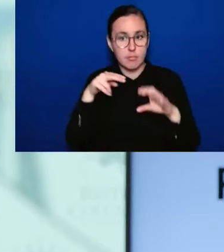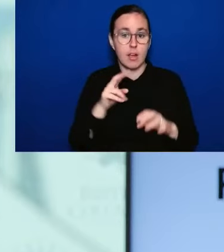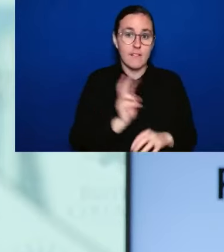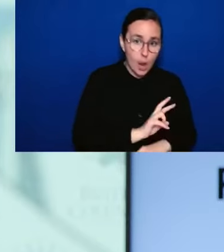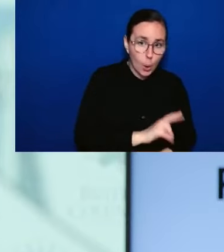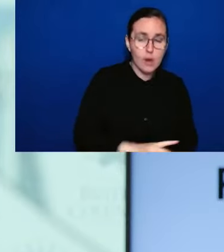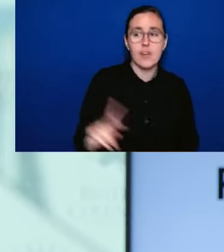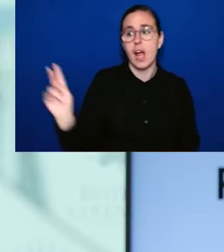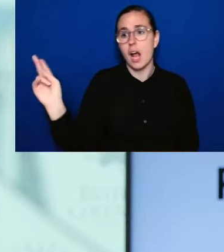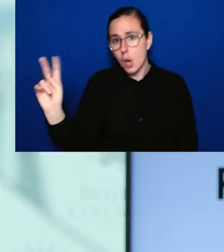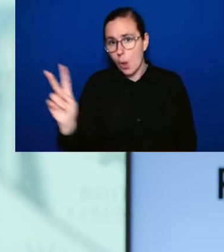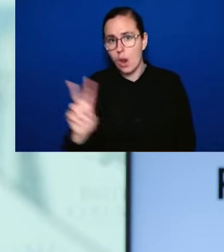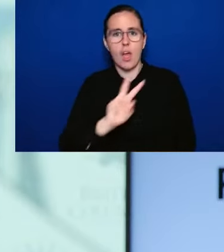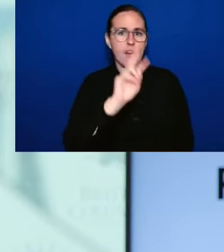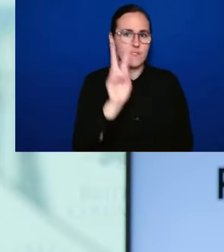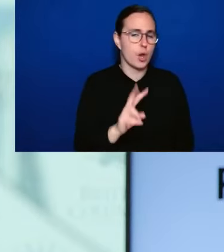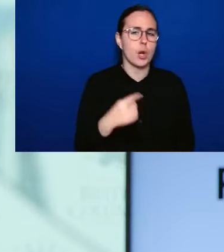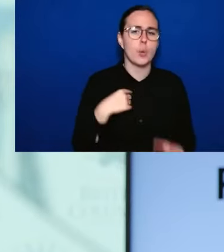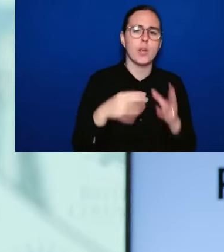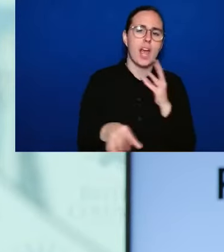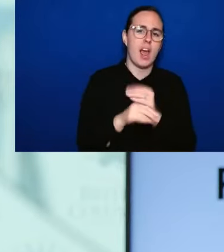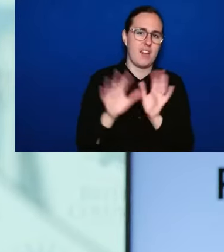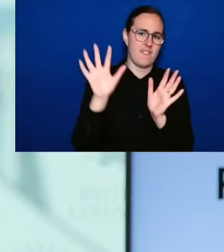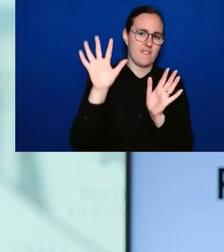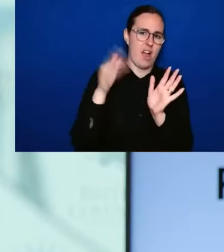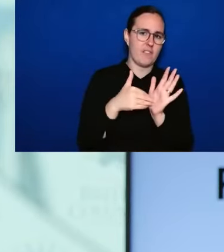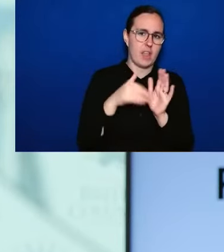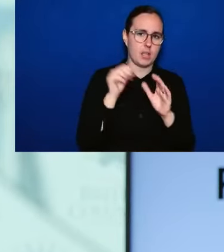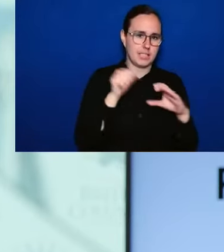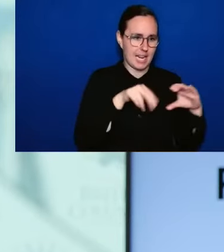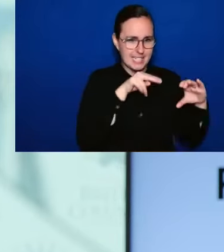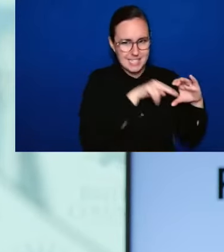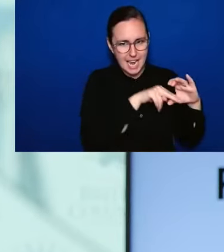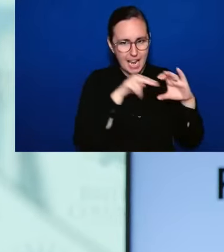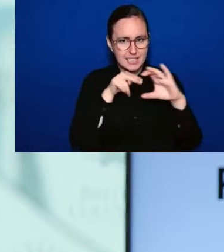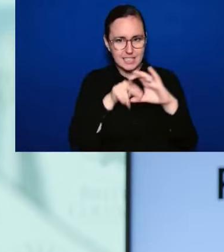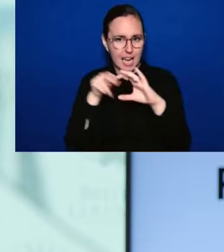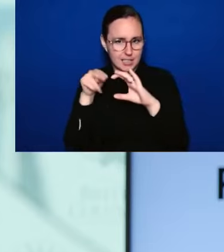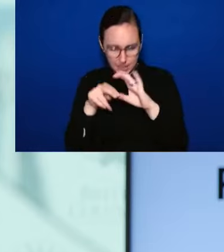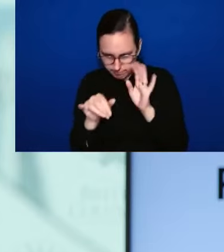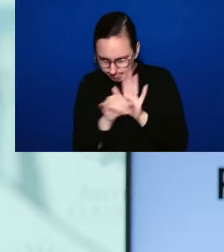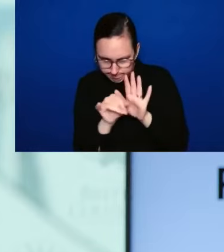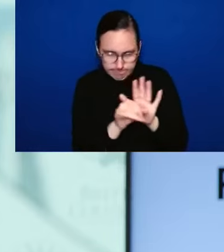less than a significant improvement. But we seen in the